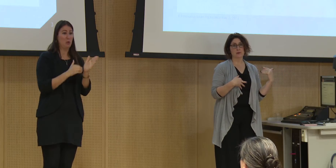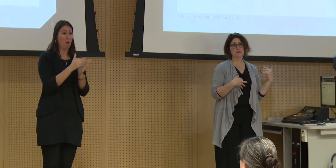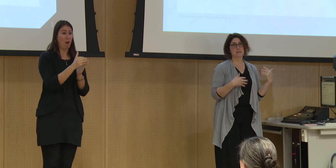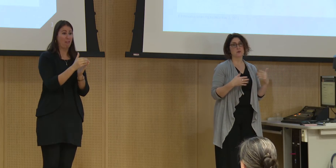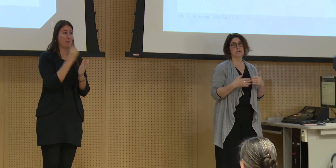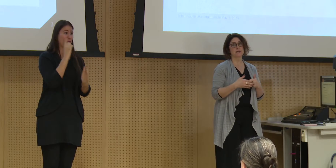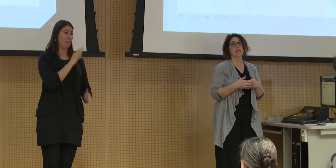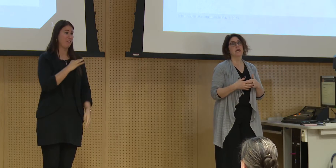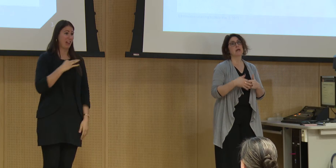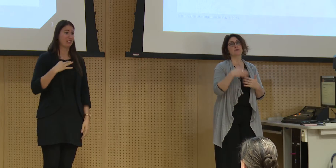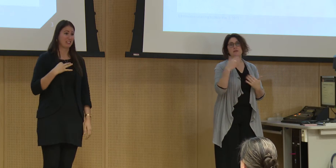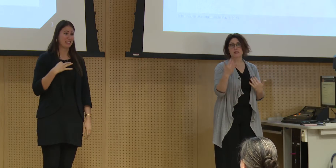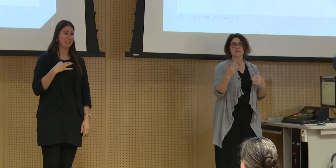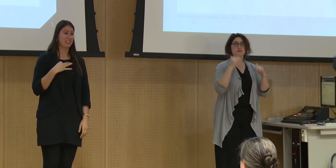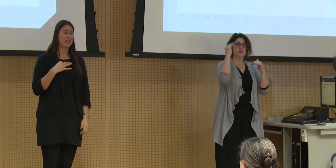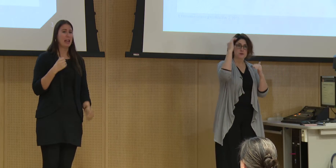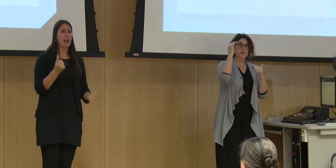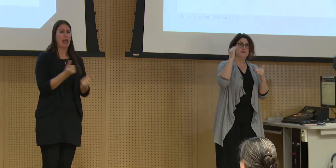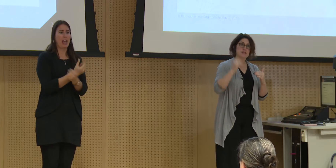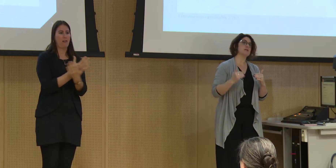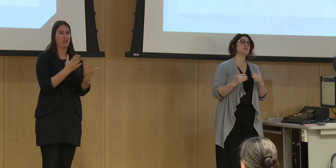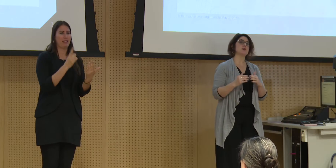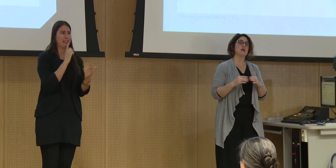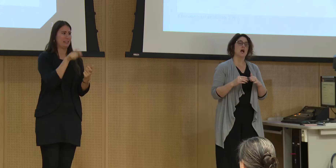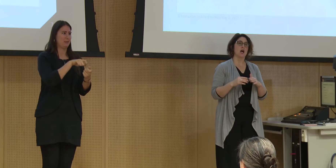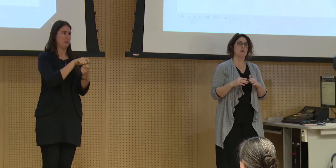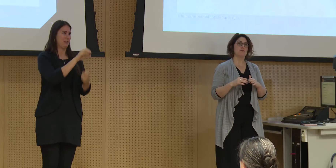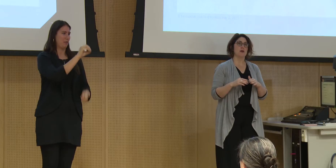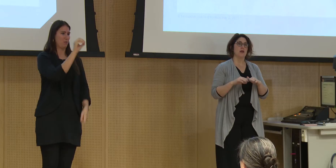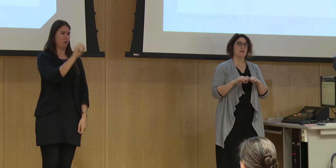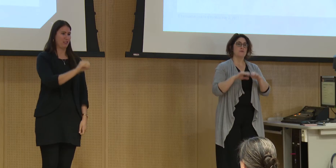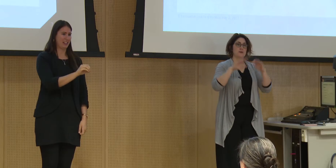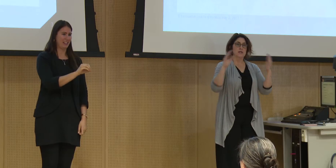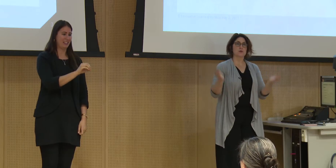where everything is a certain percentage of the final grade.